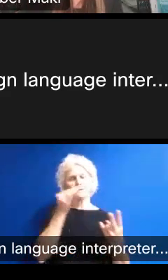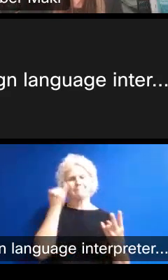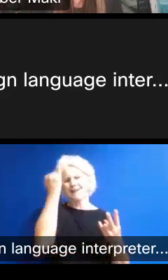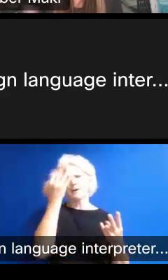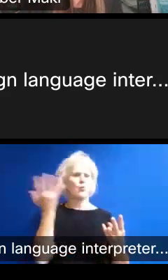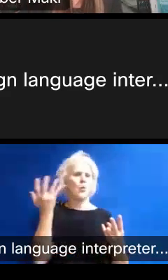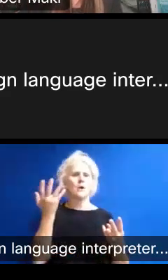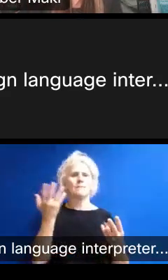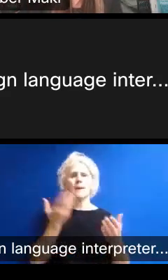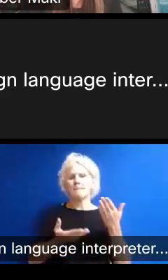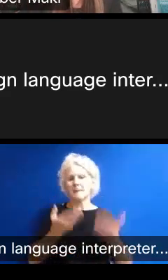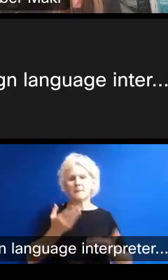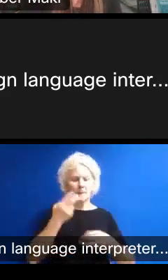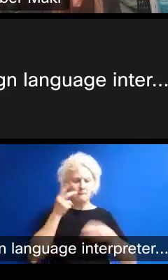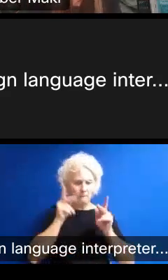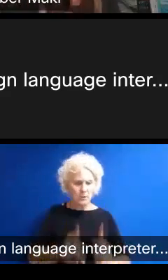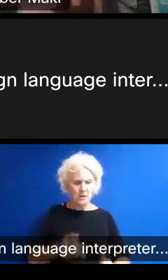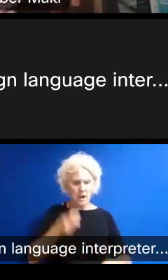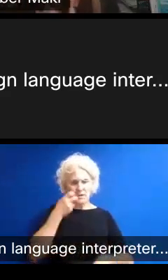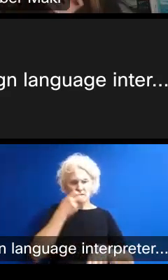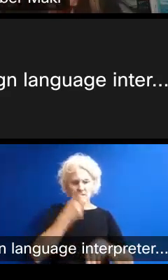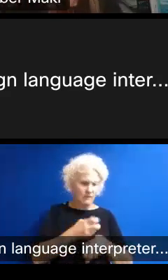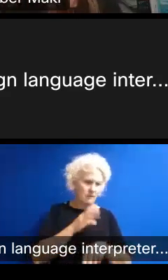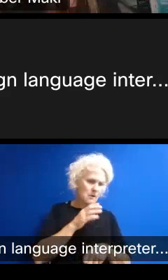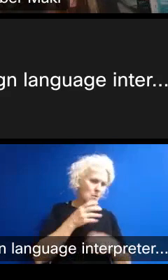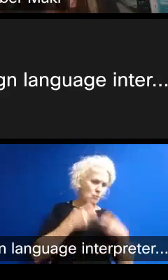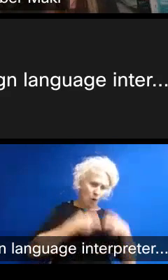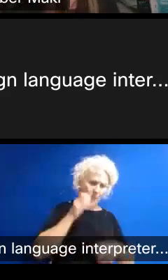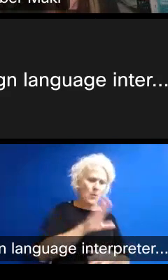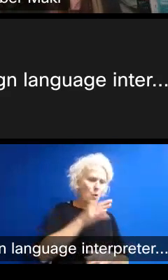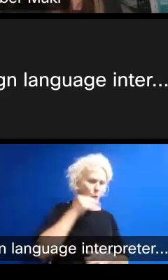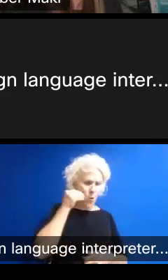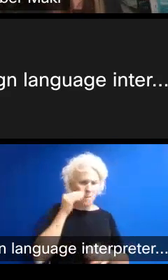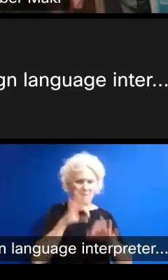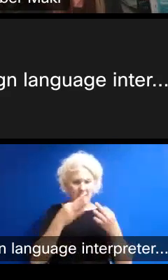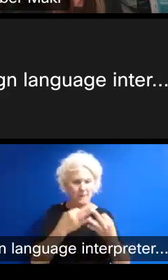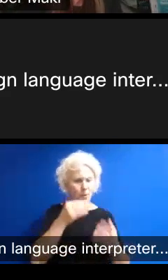be having issues in their own home, the family home, in a licensed home where they're living,